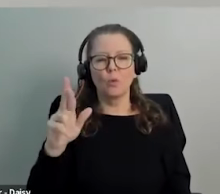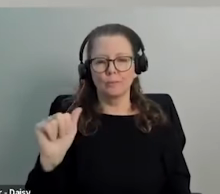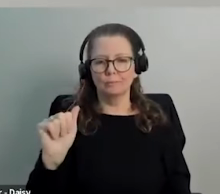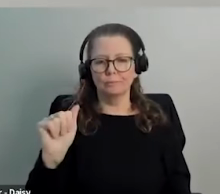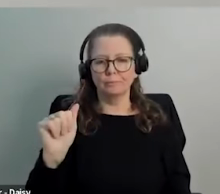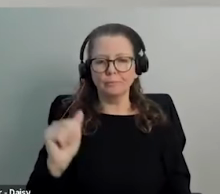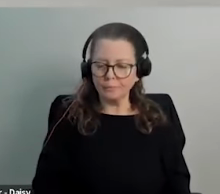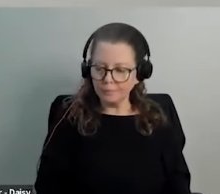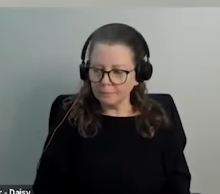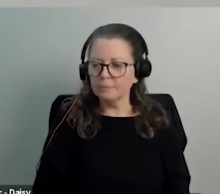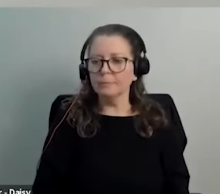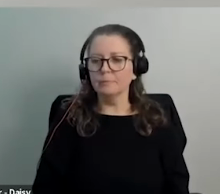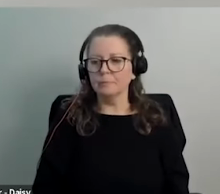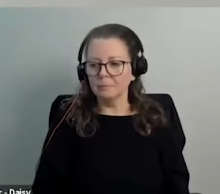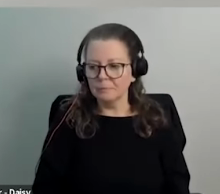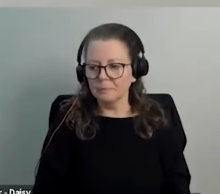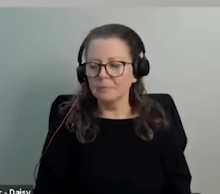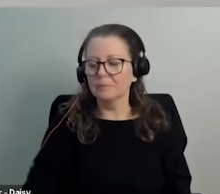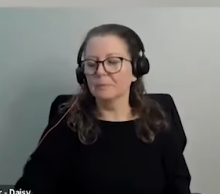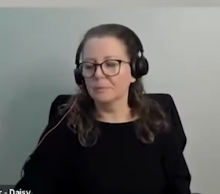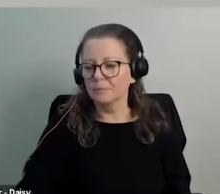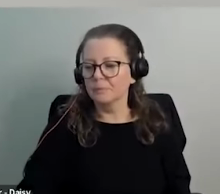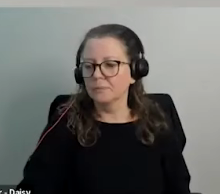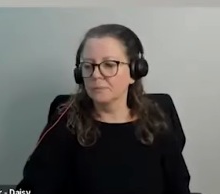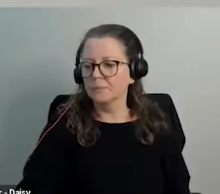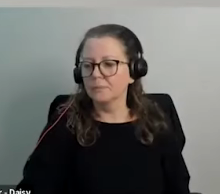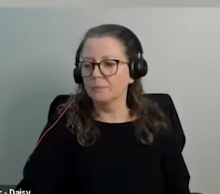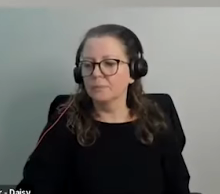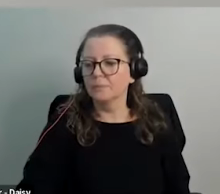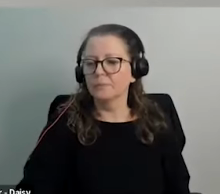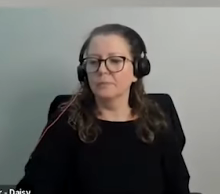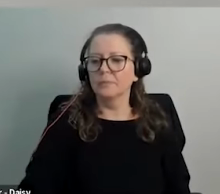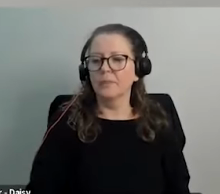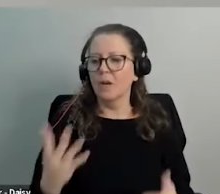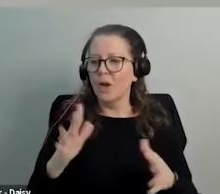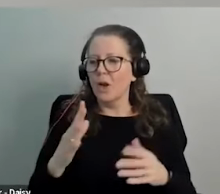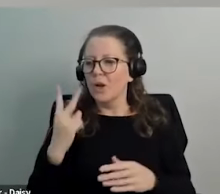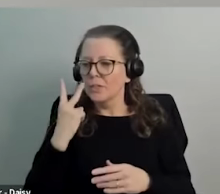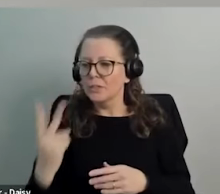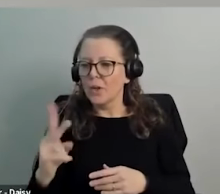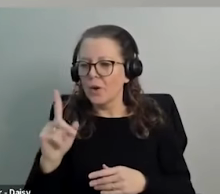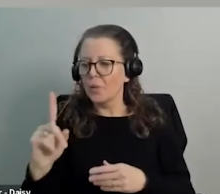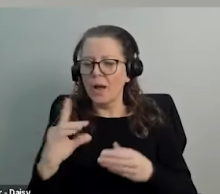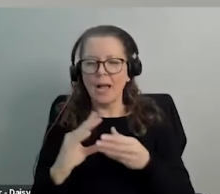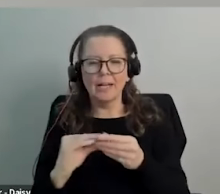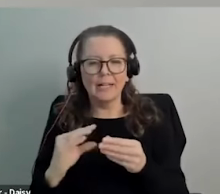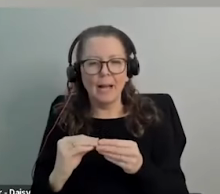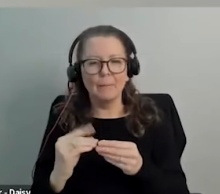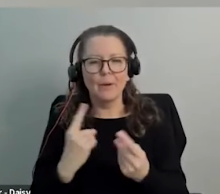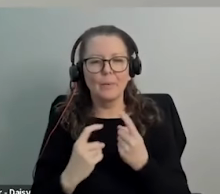Absolutely. And I did see one comment or question come through in chat asking for panelists